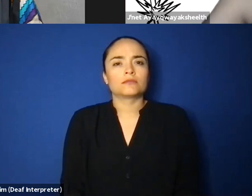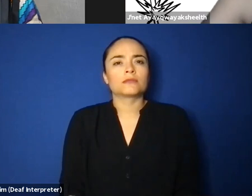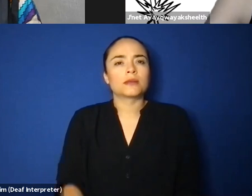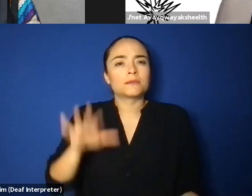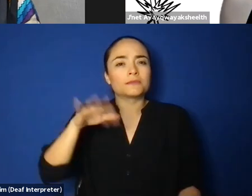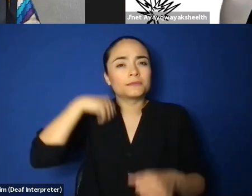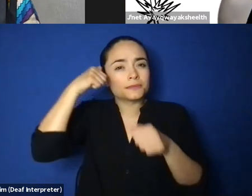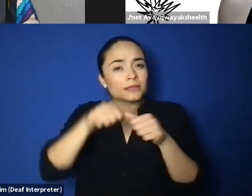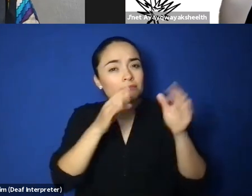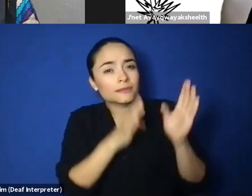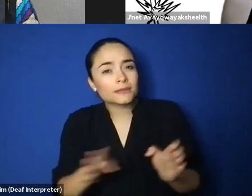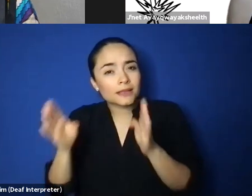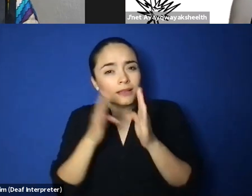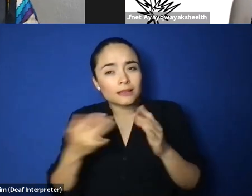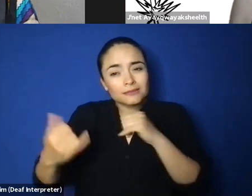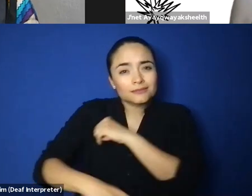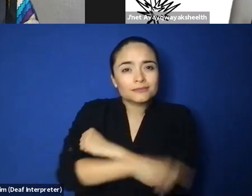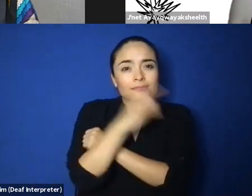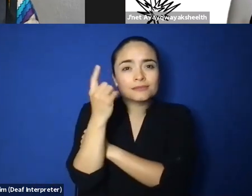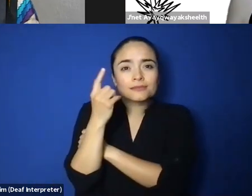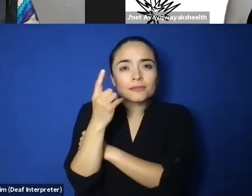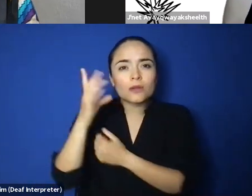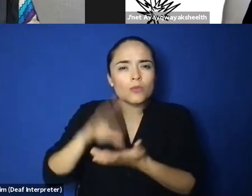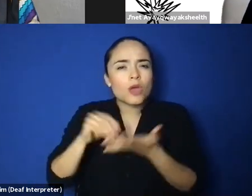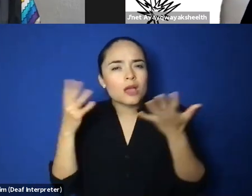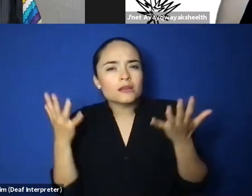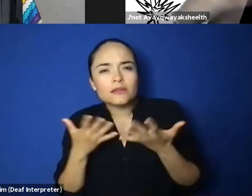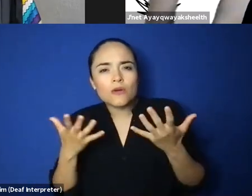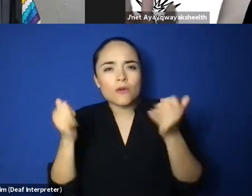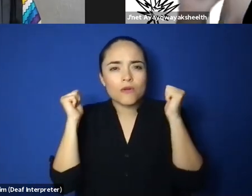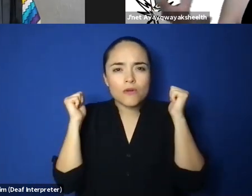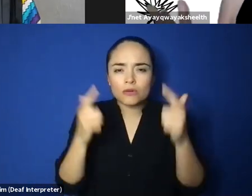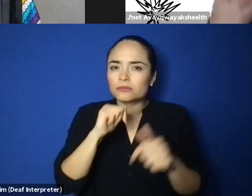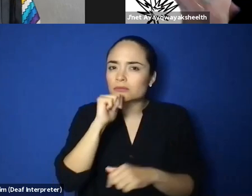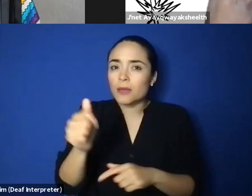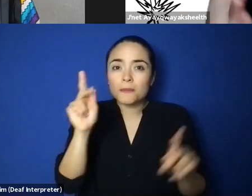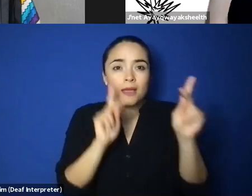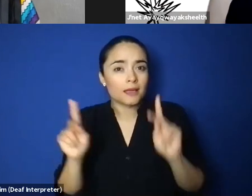not everybody could just be a grass dancer. We need to pay attention to